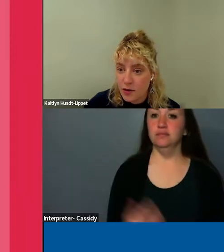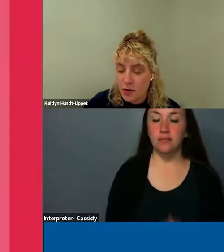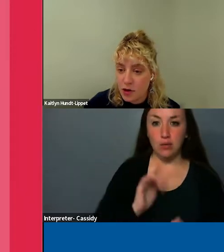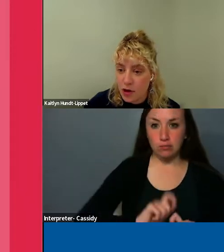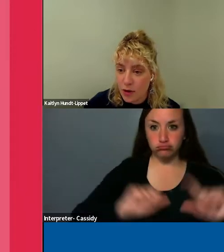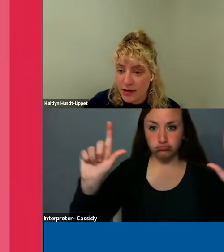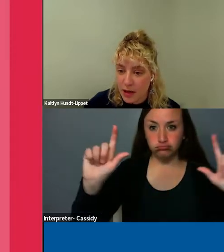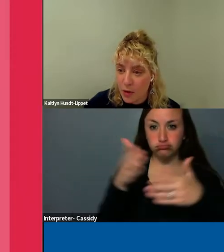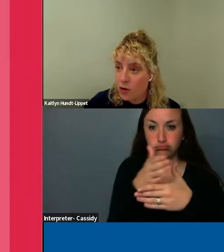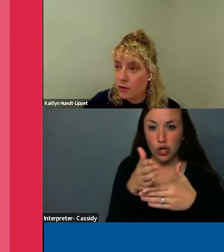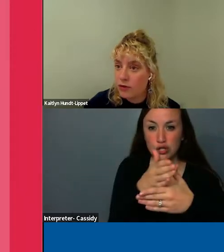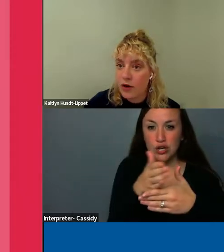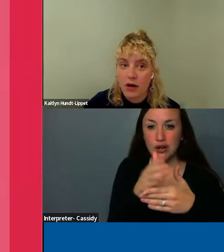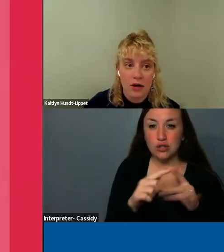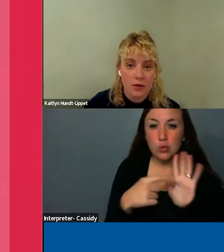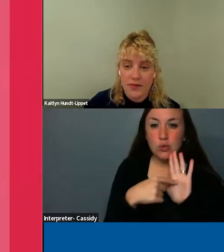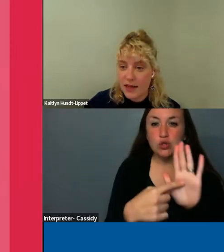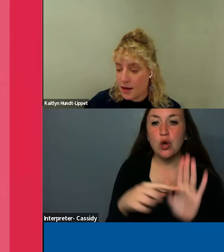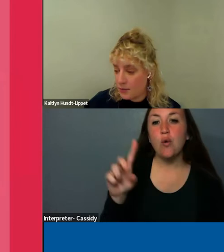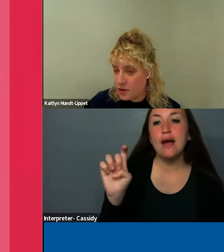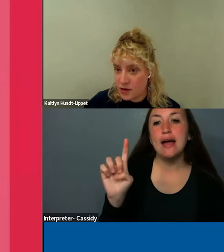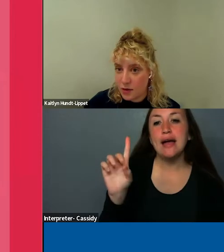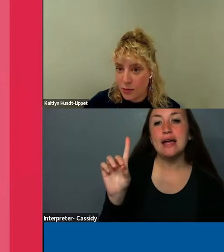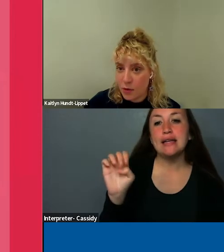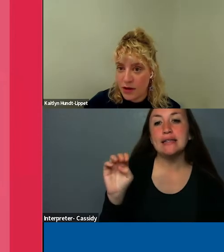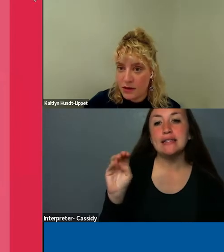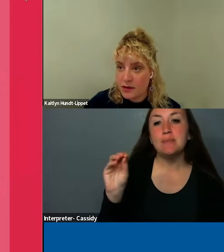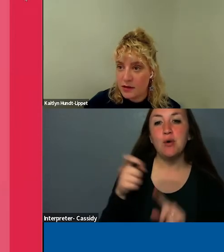to show a demo from Sam. Just a moment.